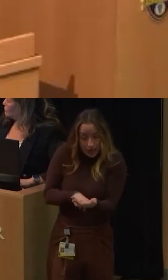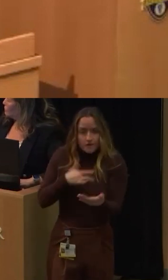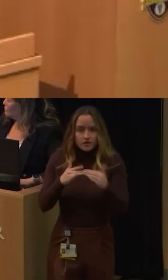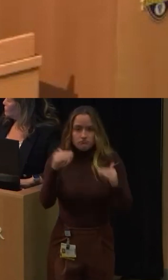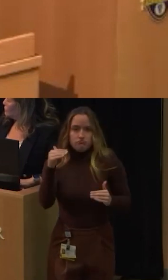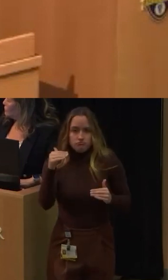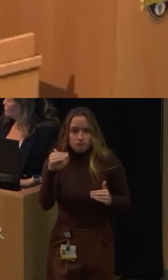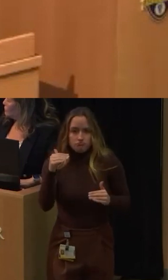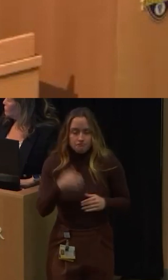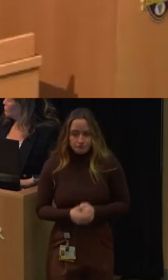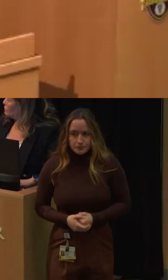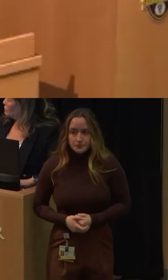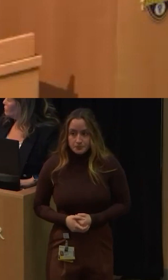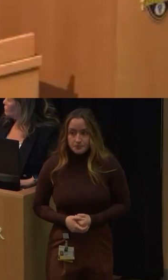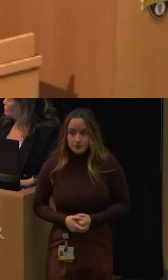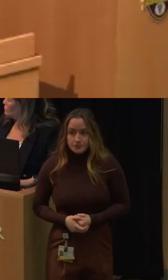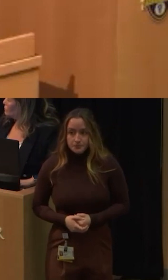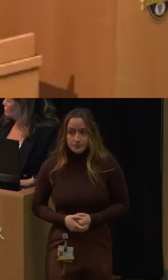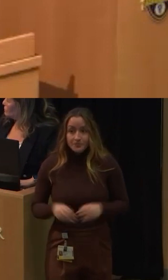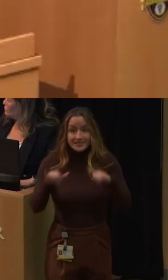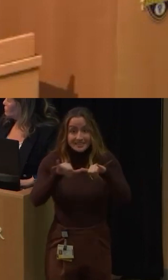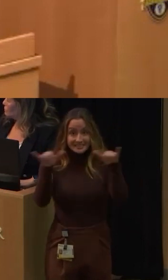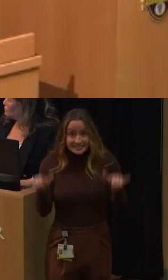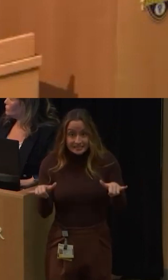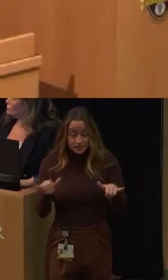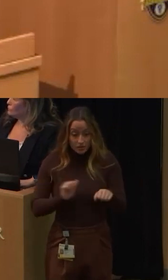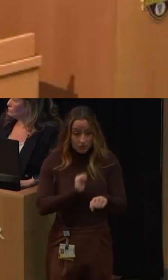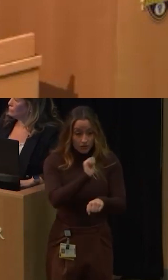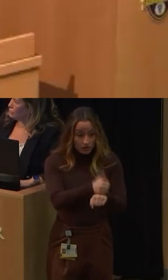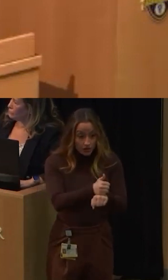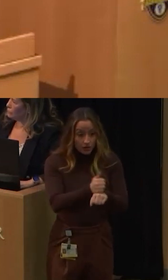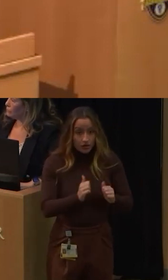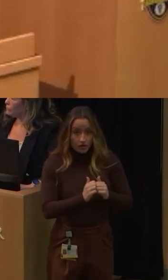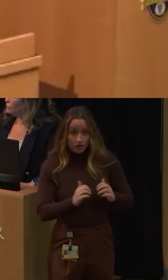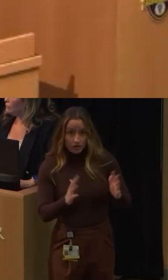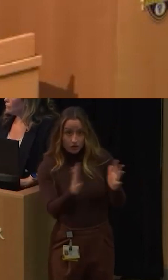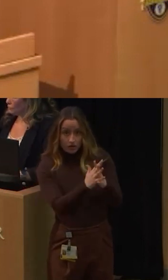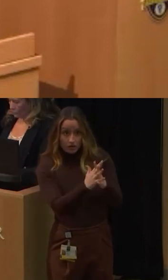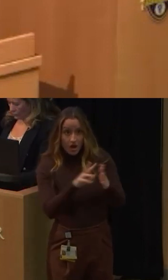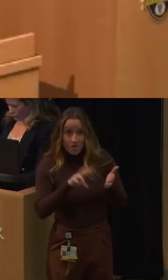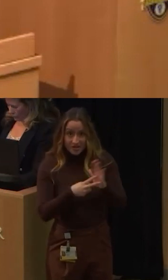The systems that we have in place, quite frankly, have never been adequate to support our population,